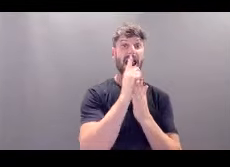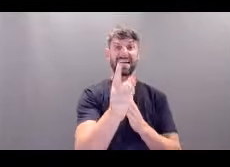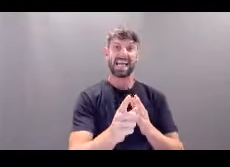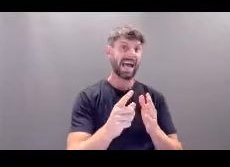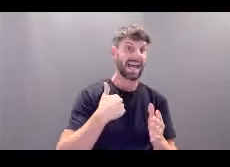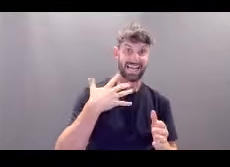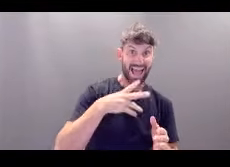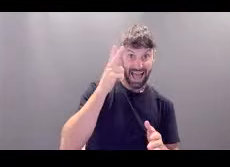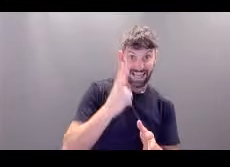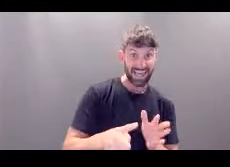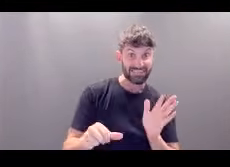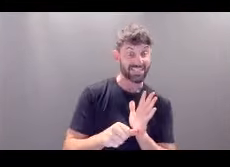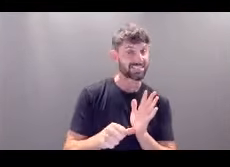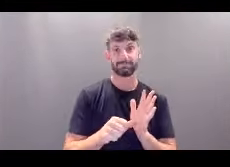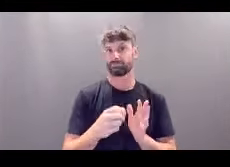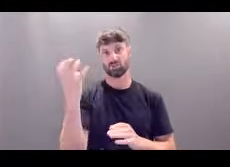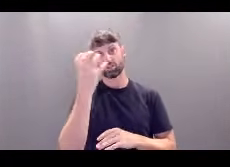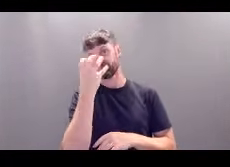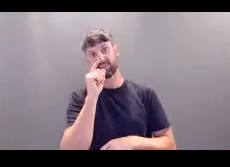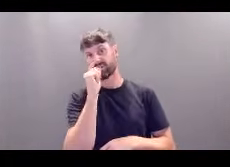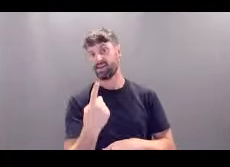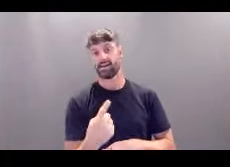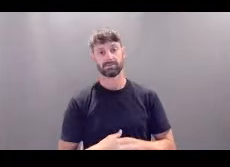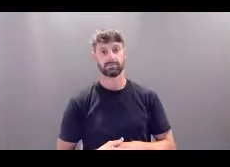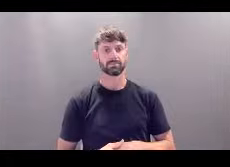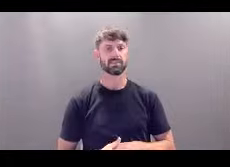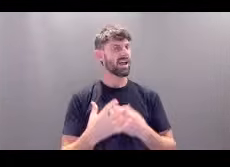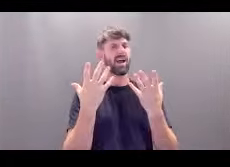There are a range of skilled and qualified people who are